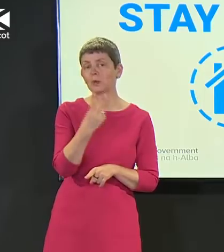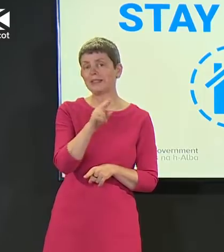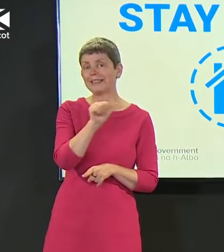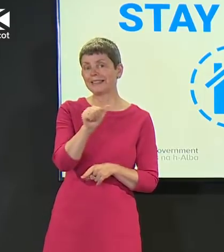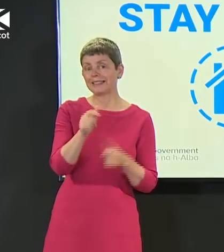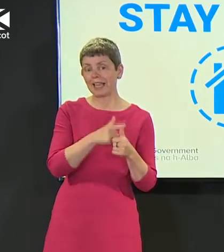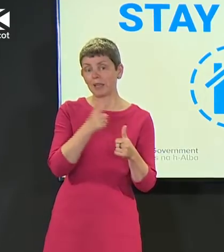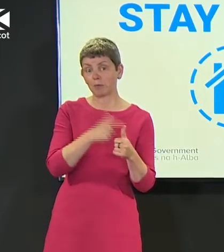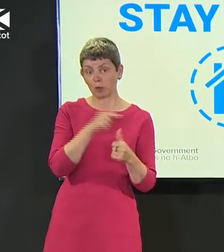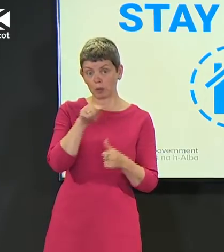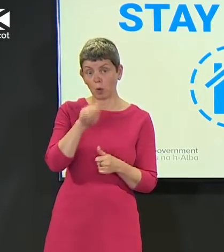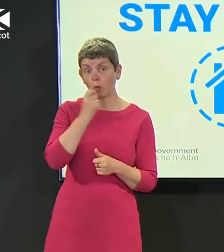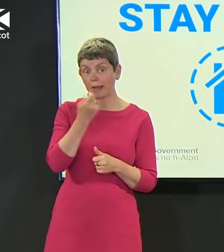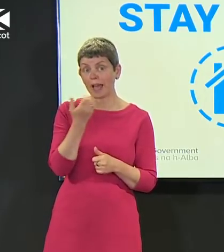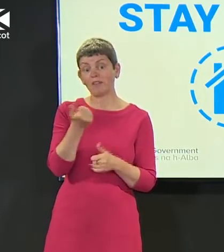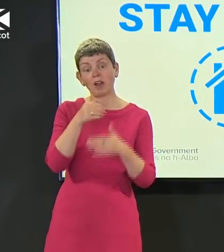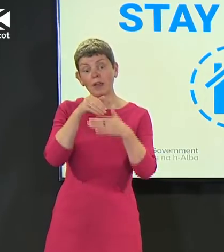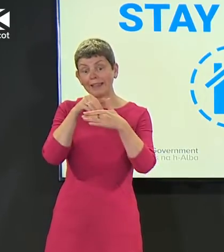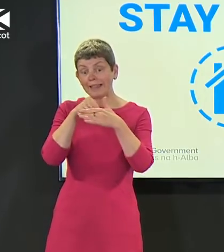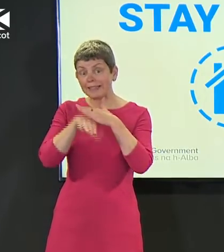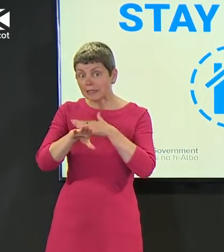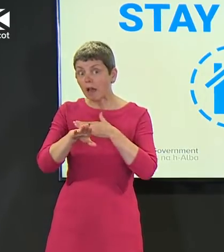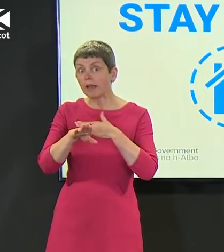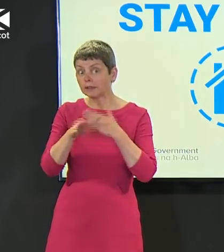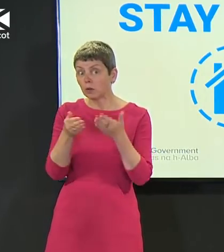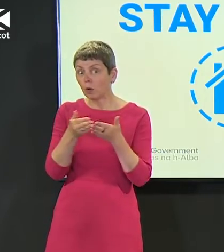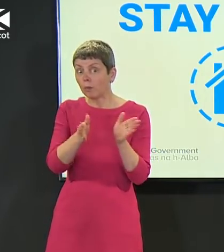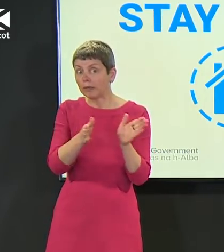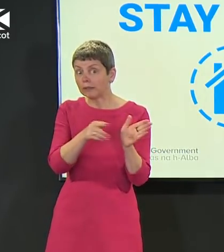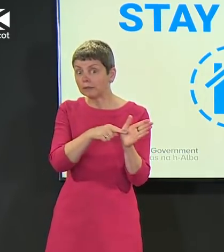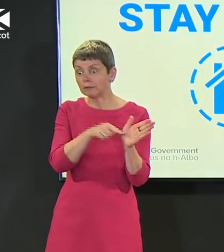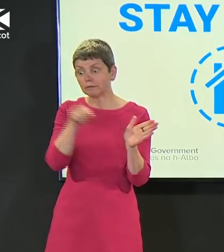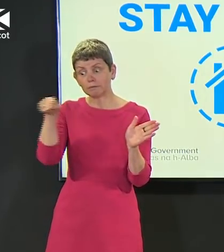hospitality that's not scheduled in England until middle of May so there are swings and